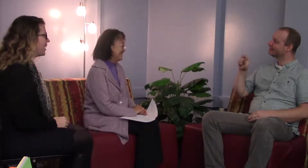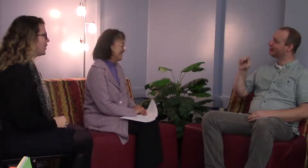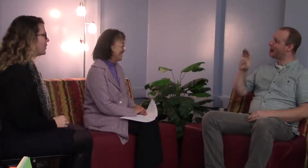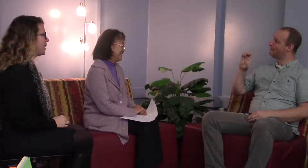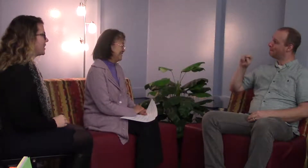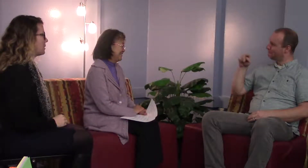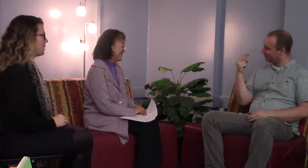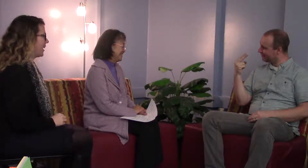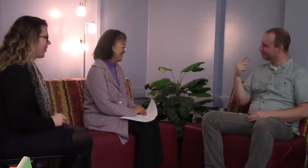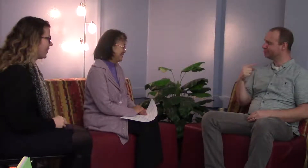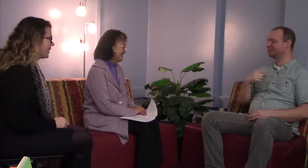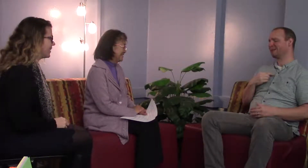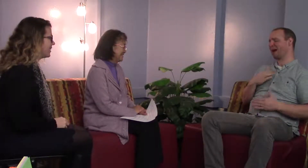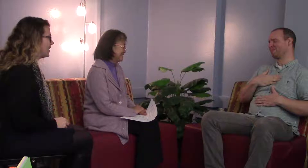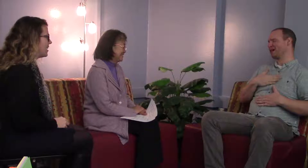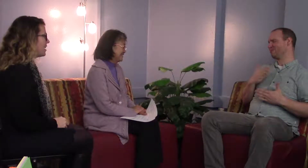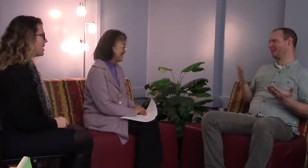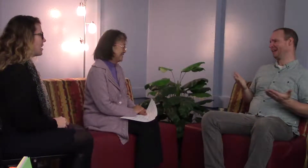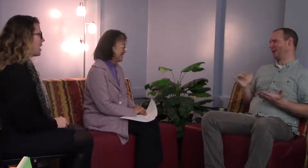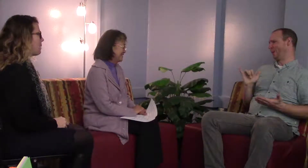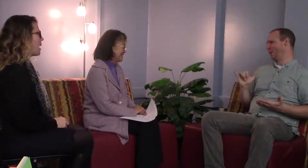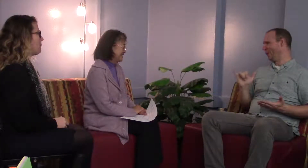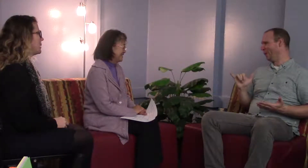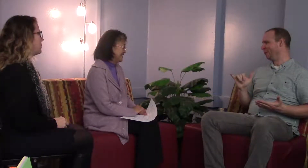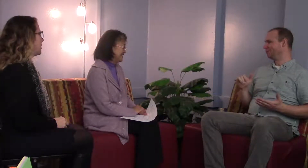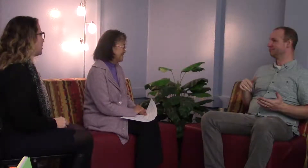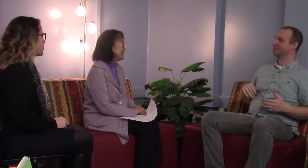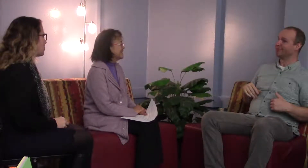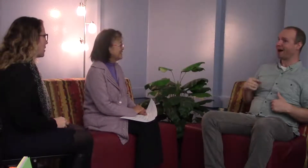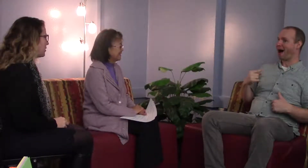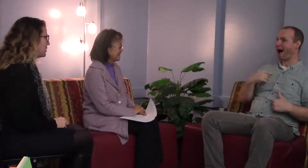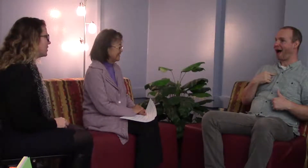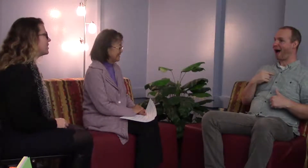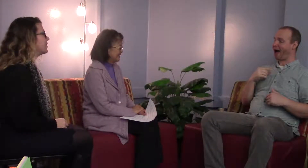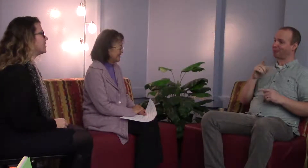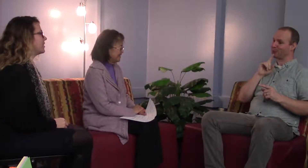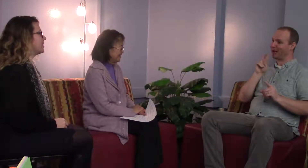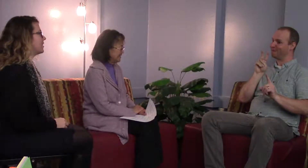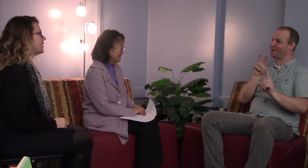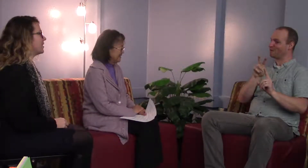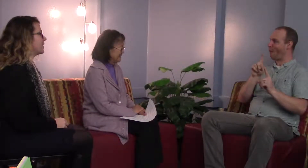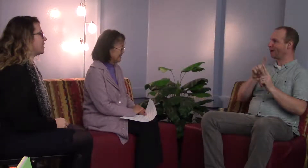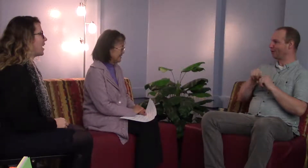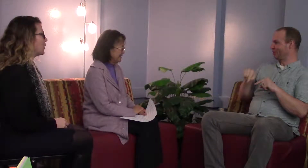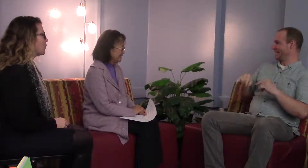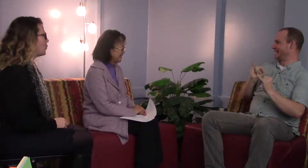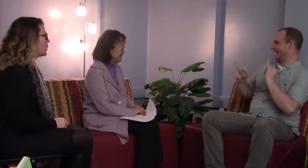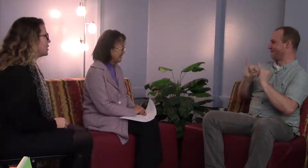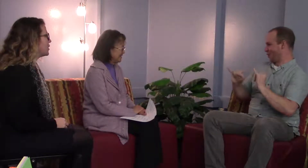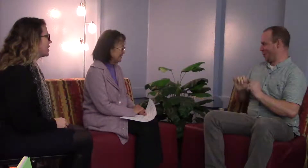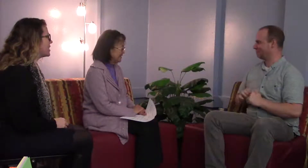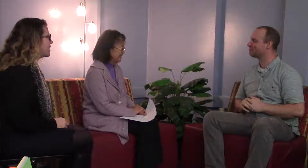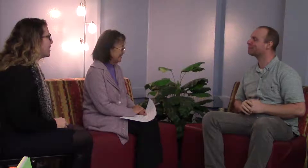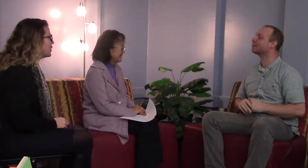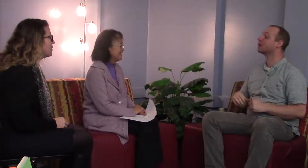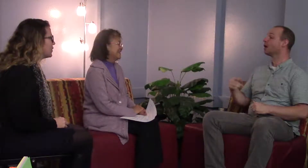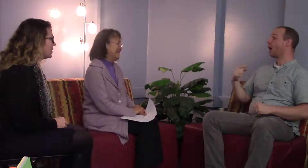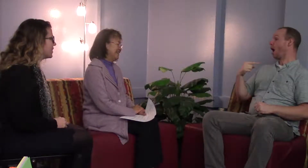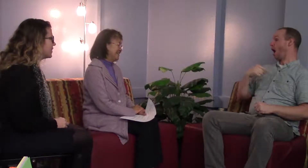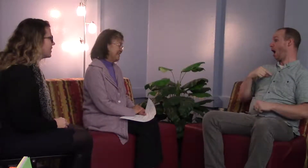Hello, Elizabeth. I'm happy to be here as well. I look forward to this interview.